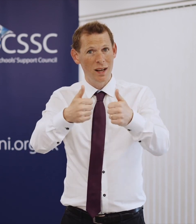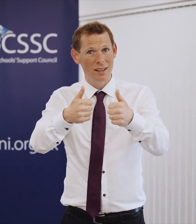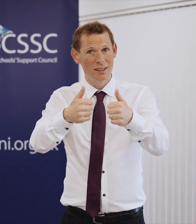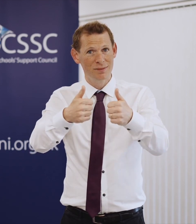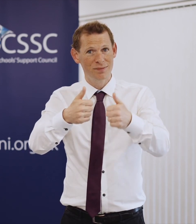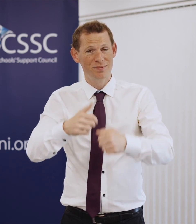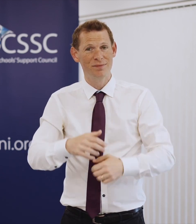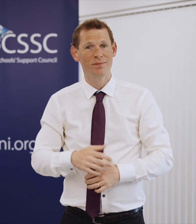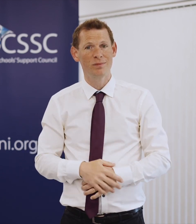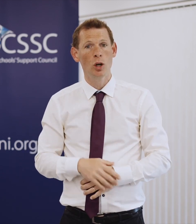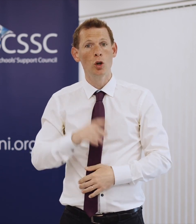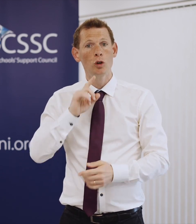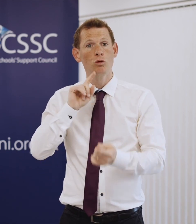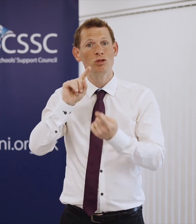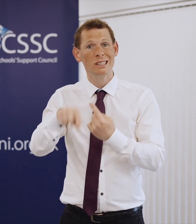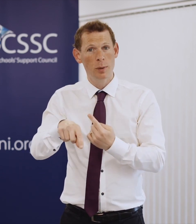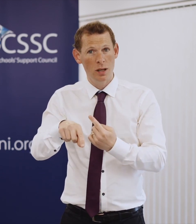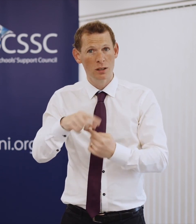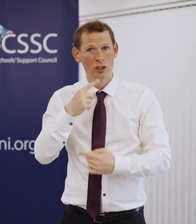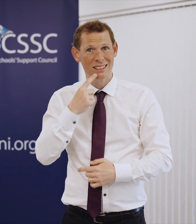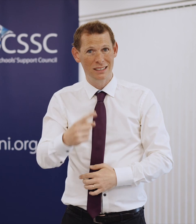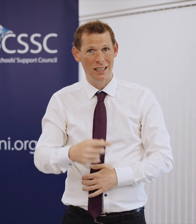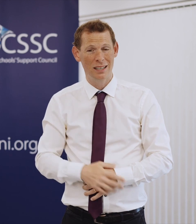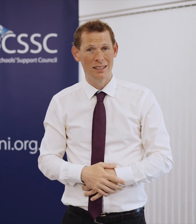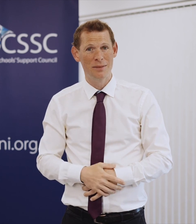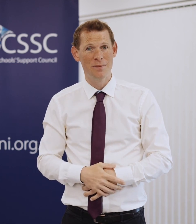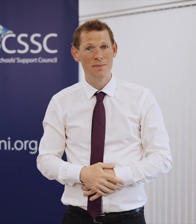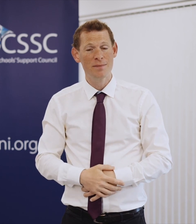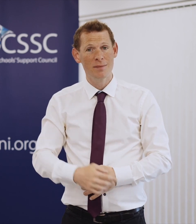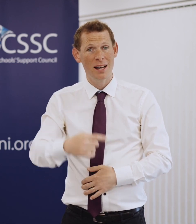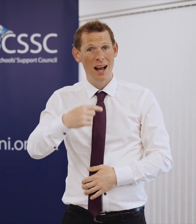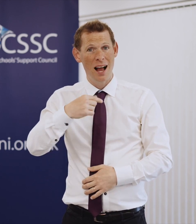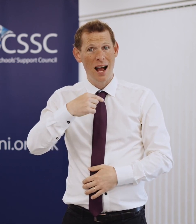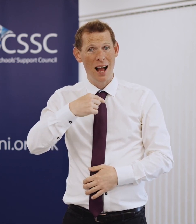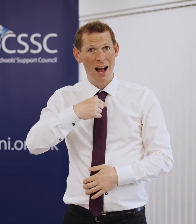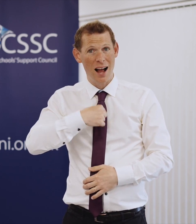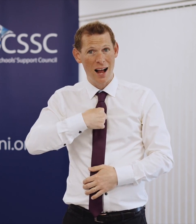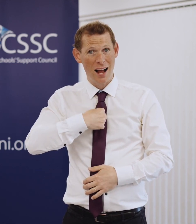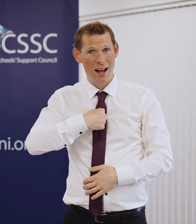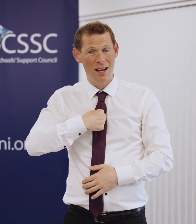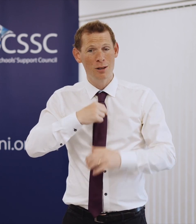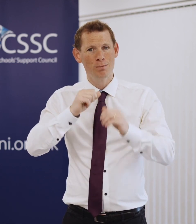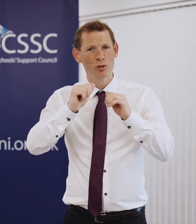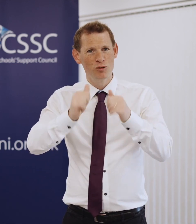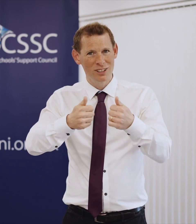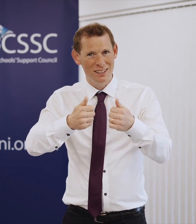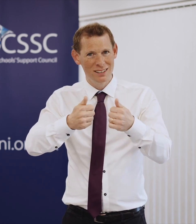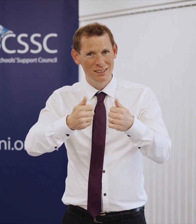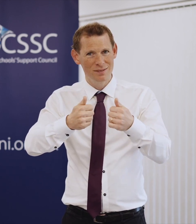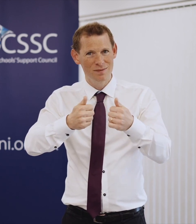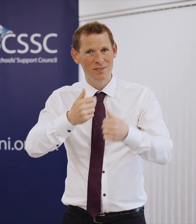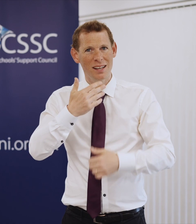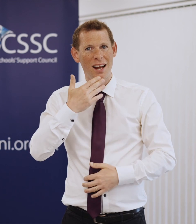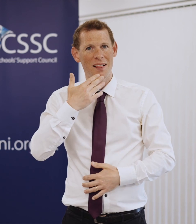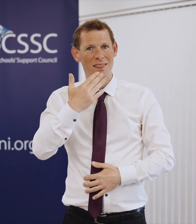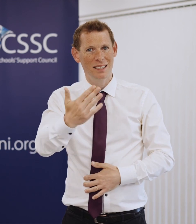too. So it's a sign which means how are you? And, the response will be I'm great thank you.